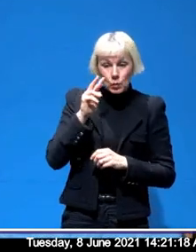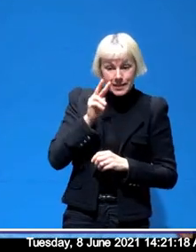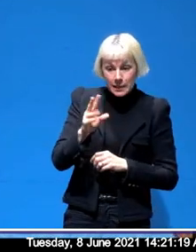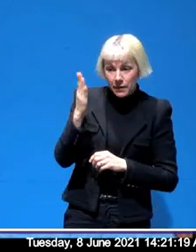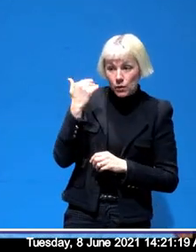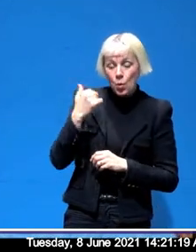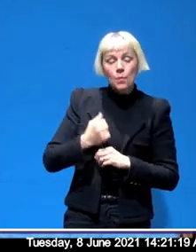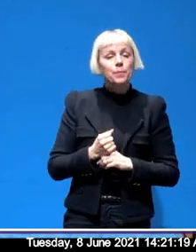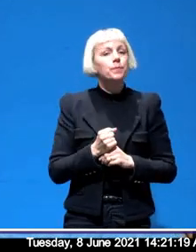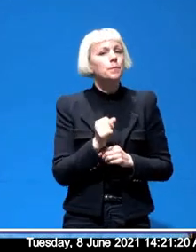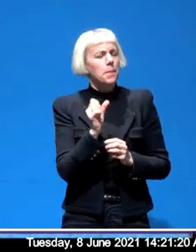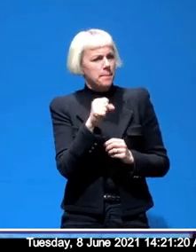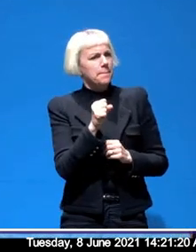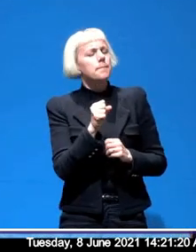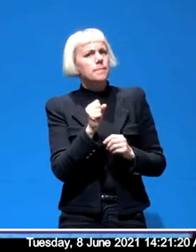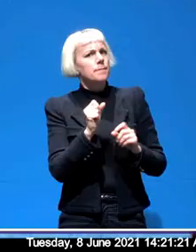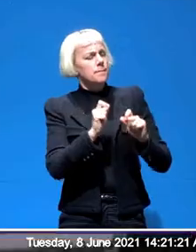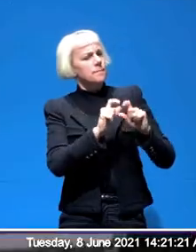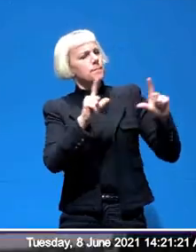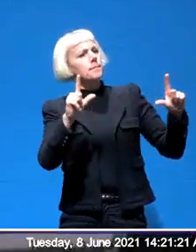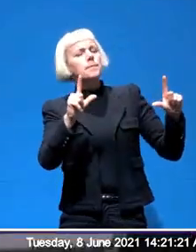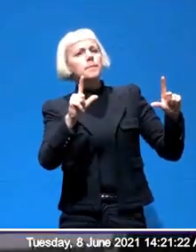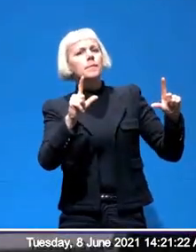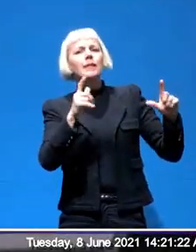It was on display in all our group homes.